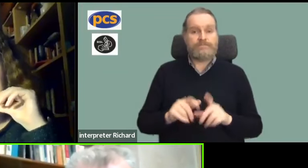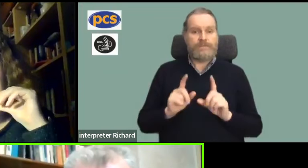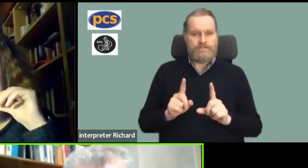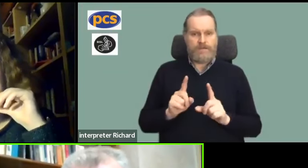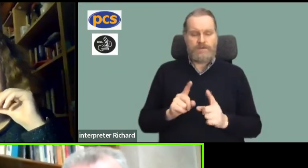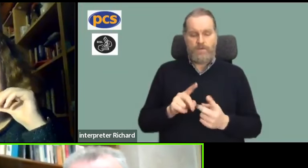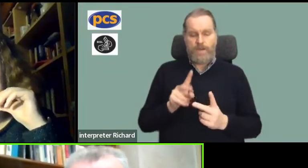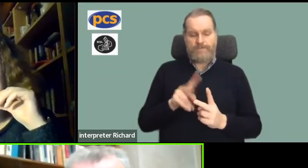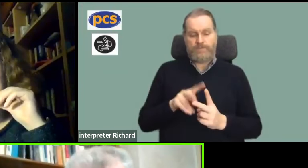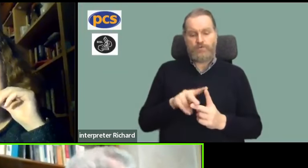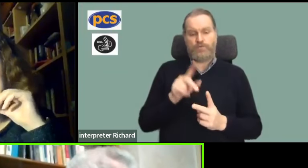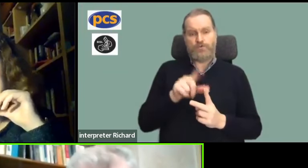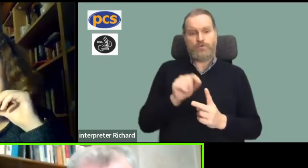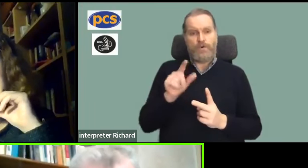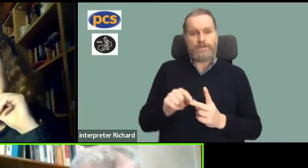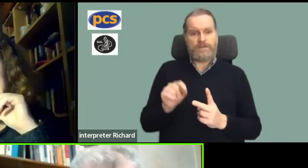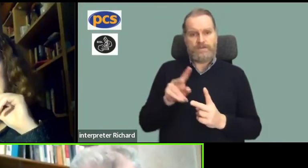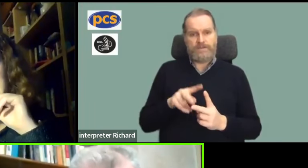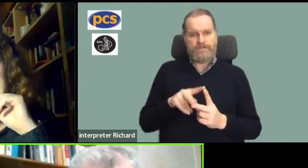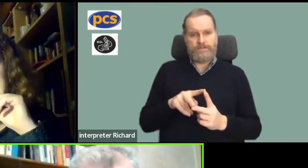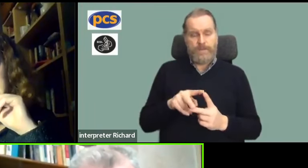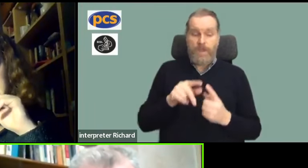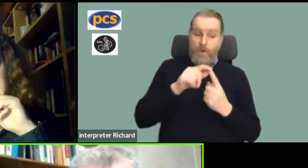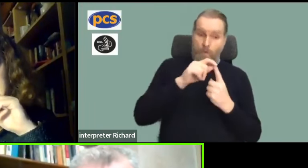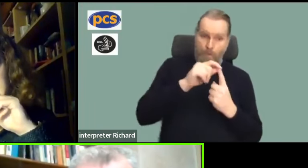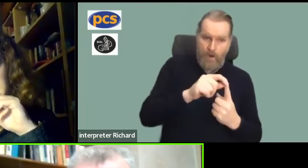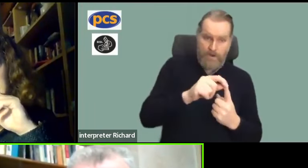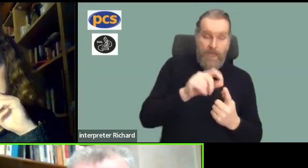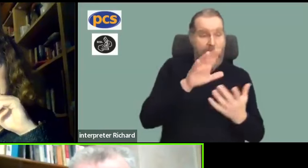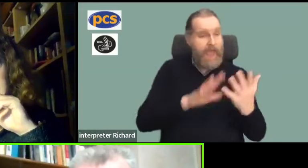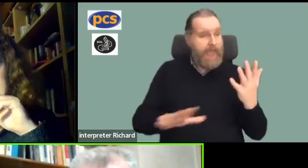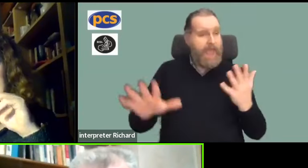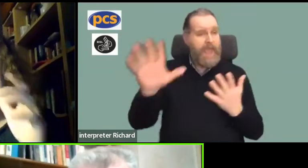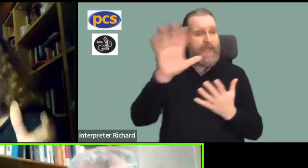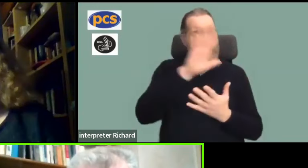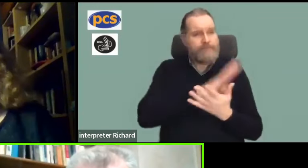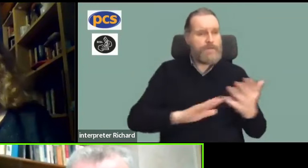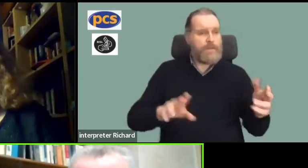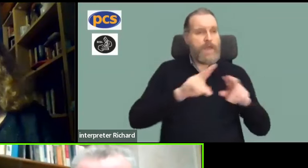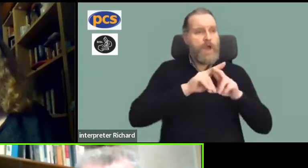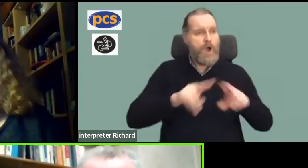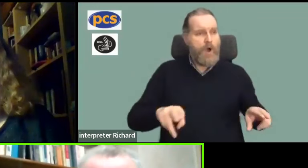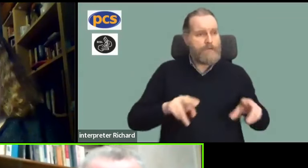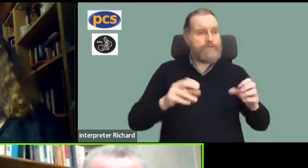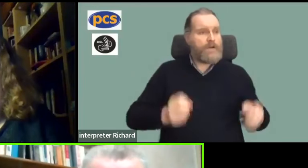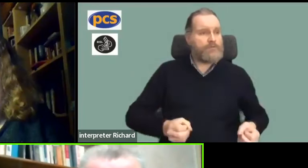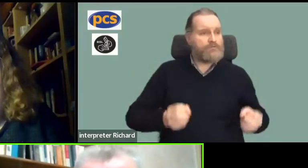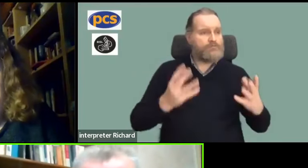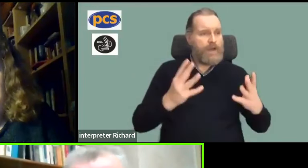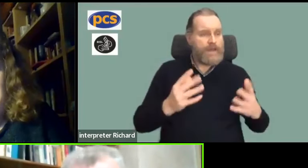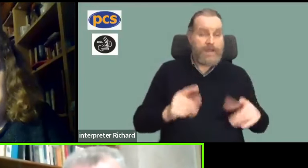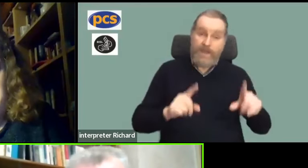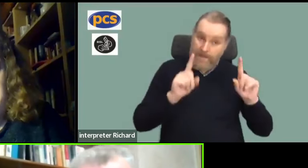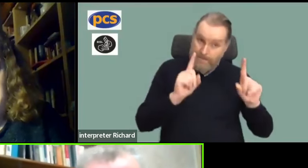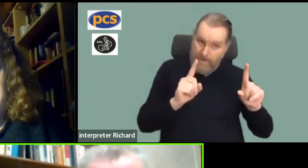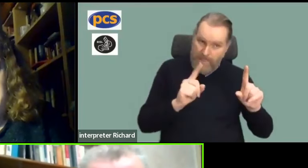question that we're being asked and I think to just be honest. we only have we only had 2 alternatives. One we only had 2 alternatives. One was to ask everybody to come out on strike I don't out on strike, and obviously, then you get it